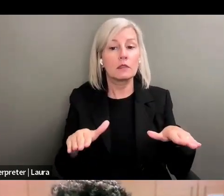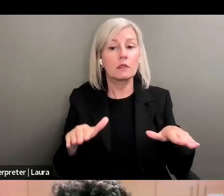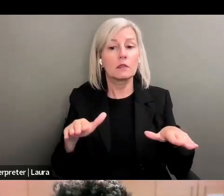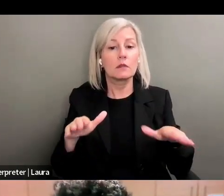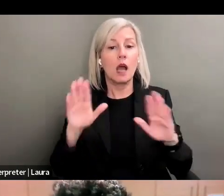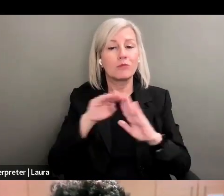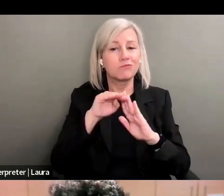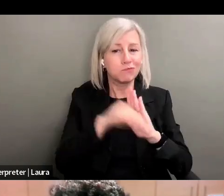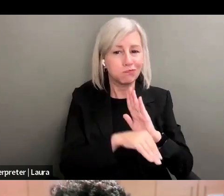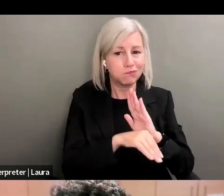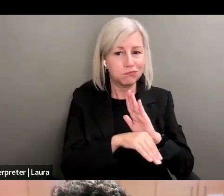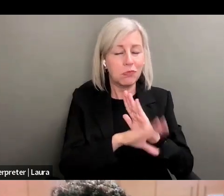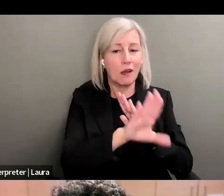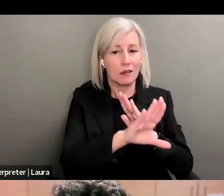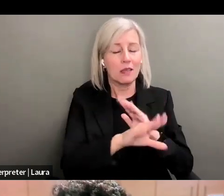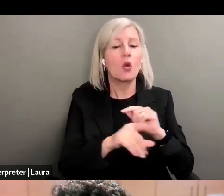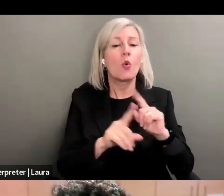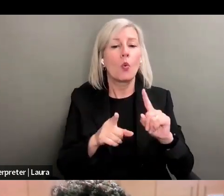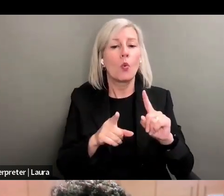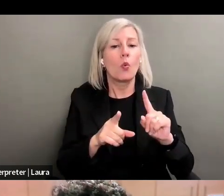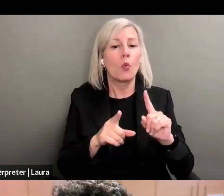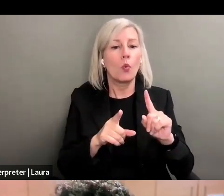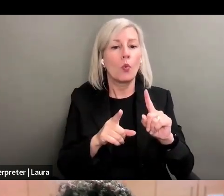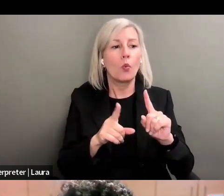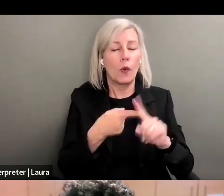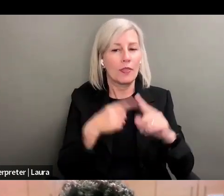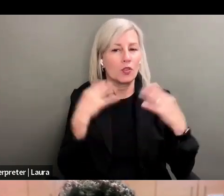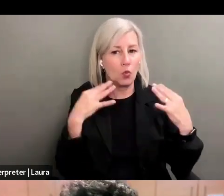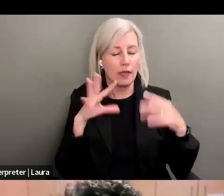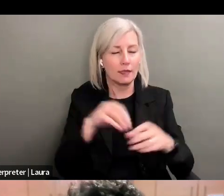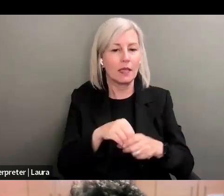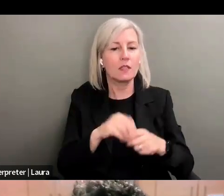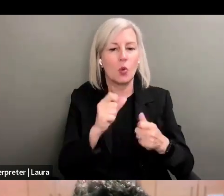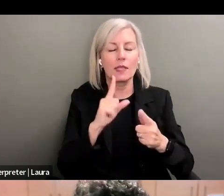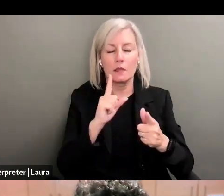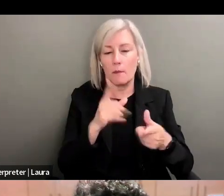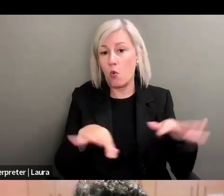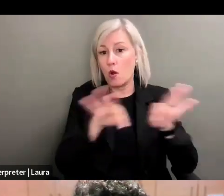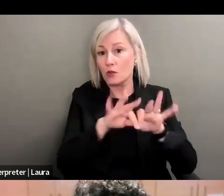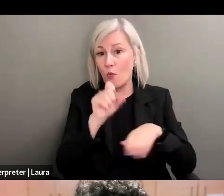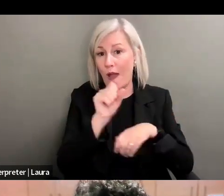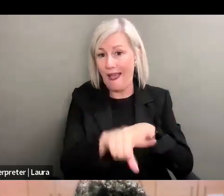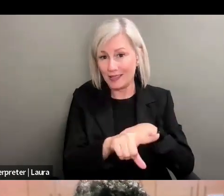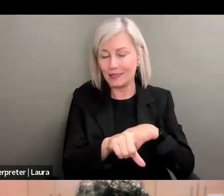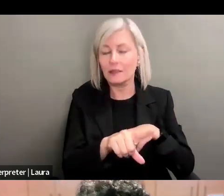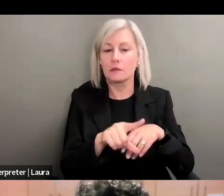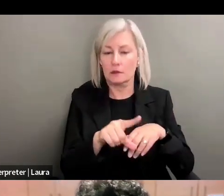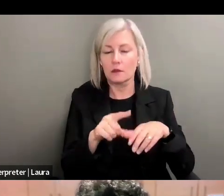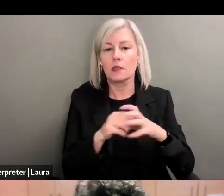So, I think it's important when we're asking about their abilities in this area to split those up. And I think some of